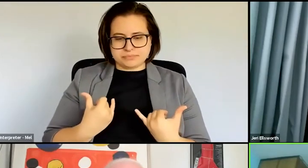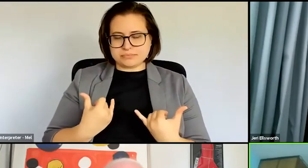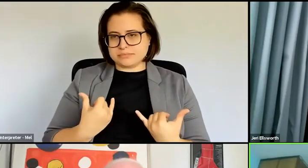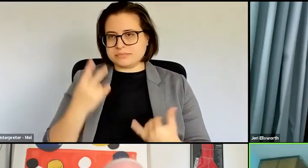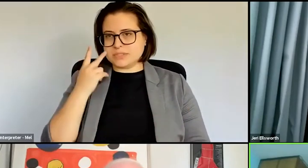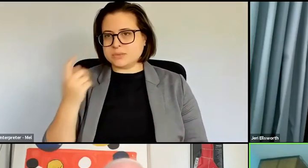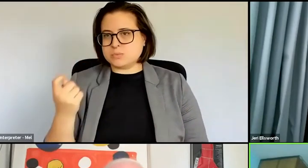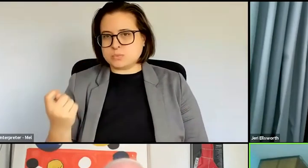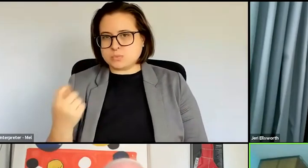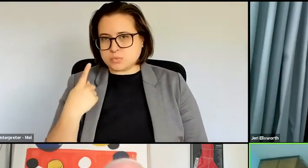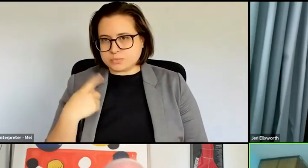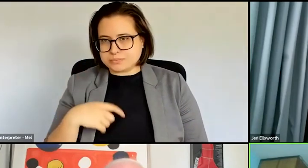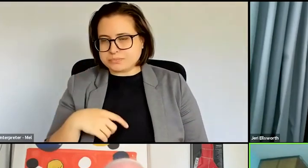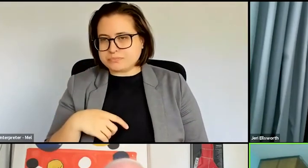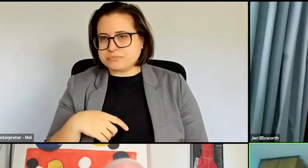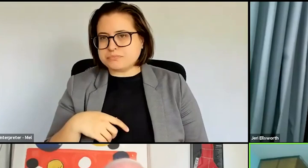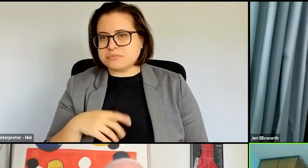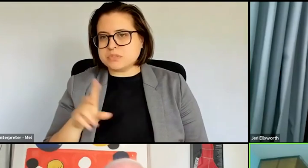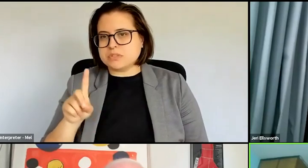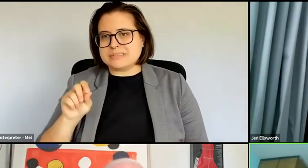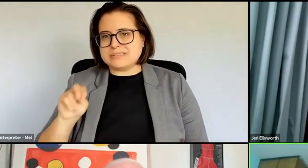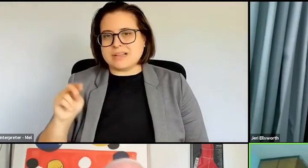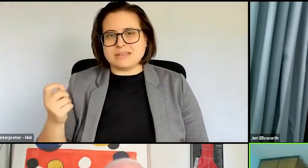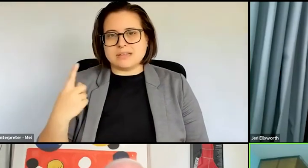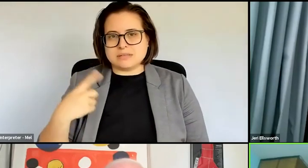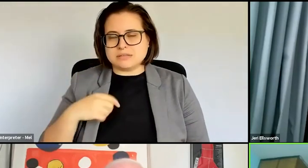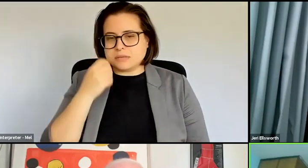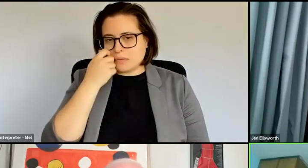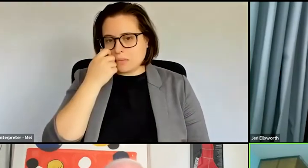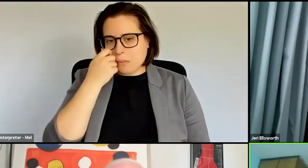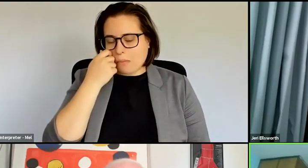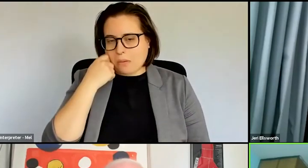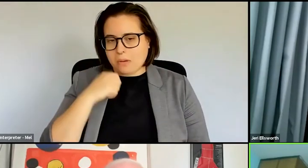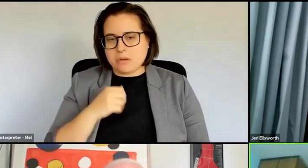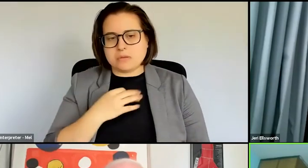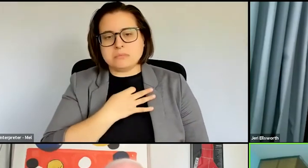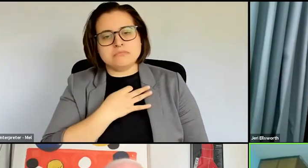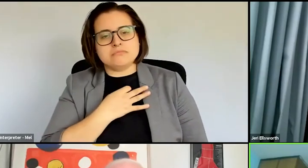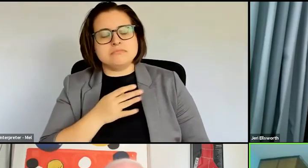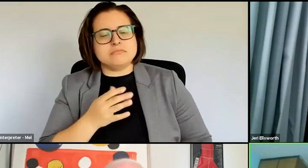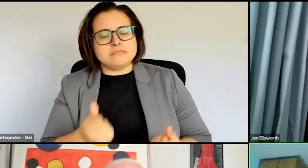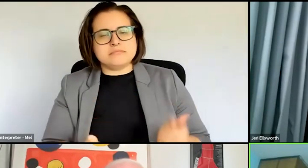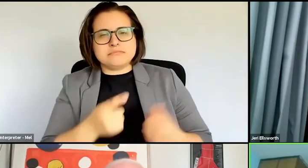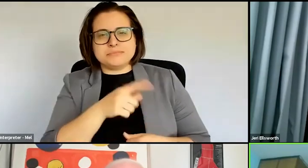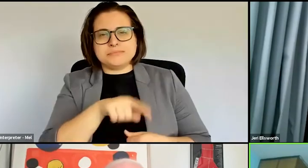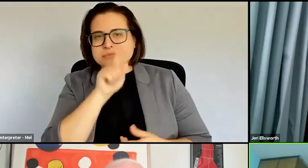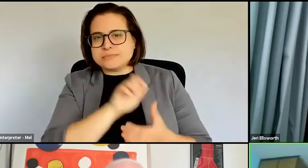uh that's been asked, Dan everyone has asked how much we believe that the inner workings have to